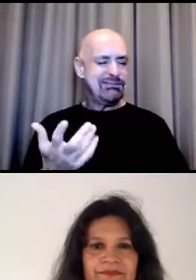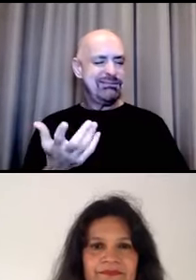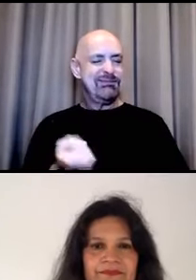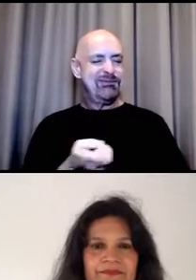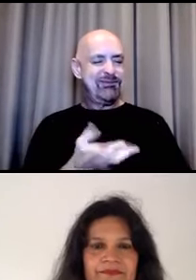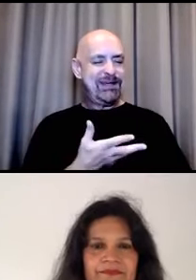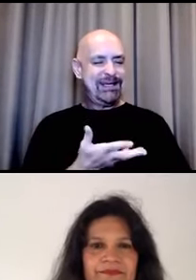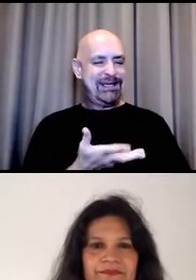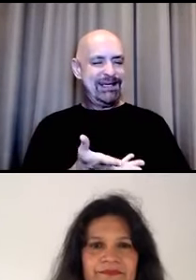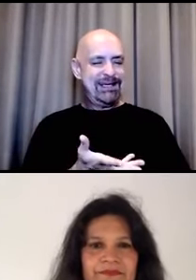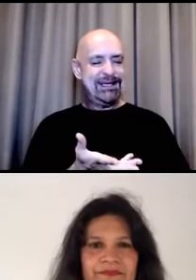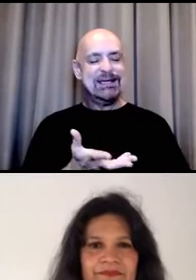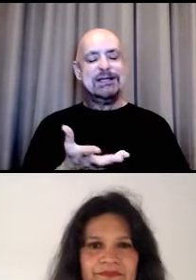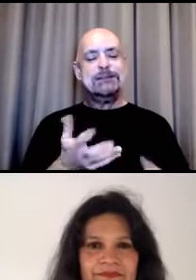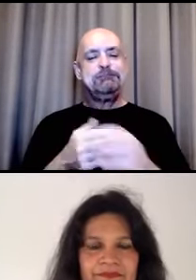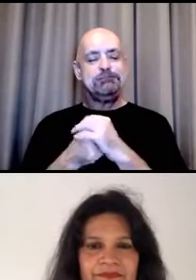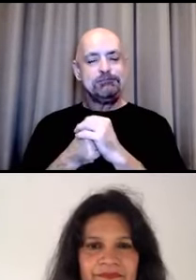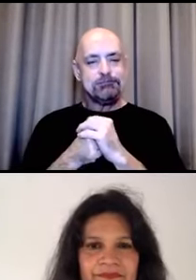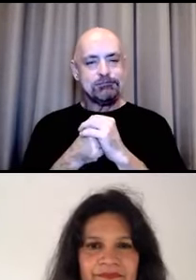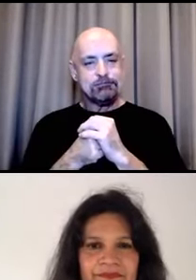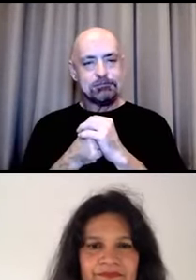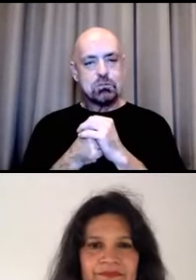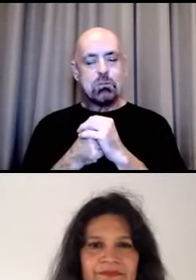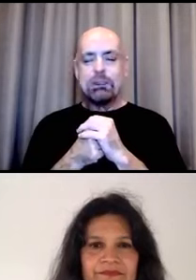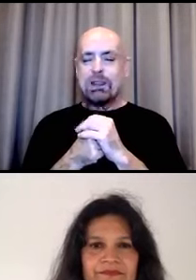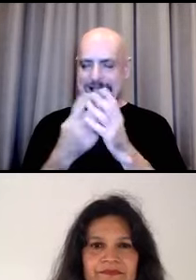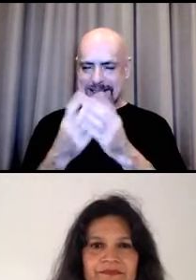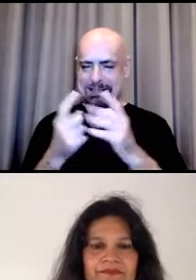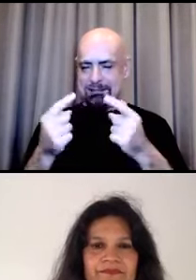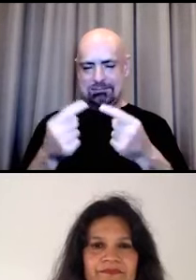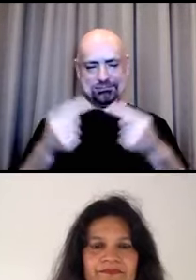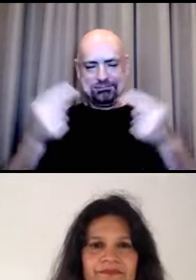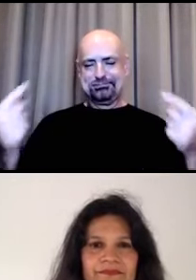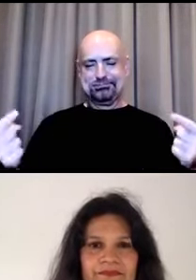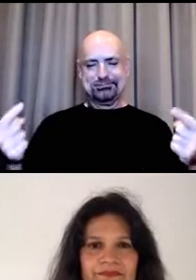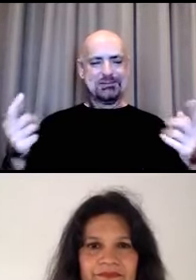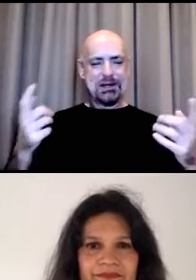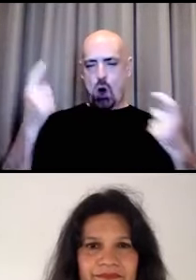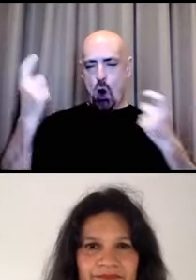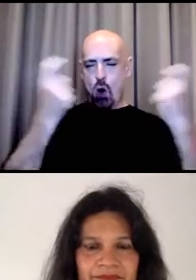it to be true. I just don't know. What happened to Wollstonecrafts brother. I